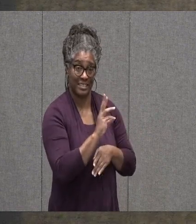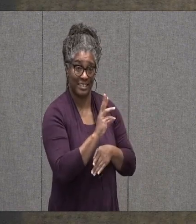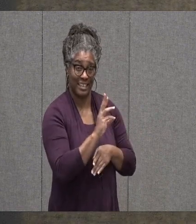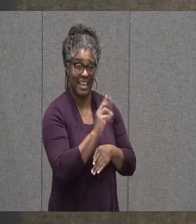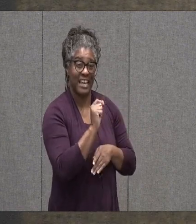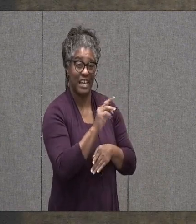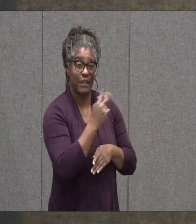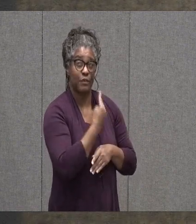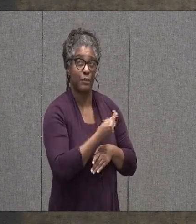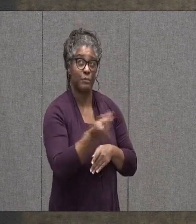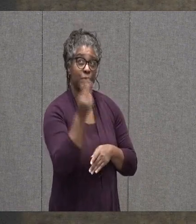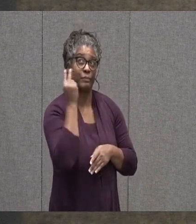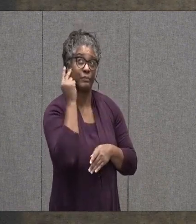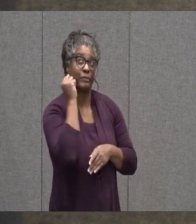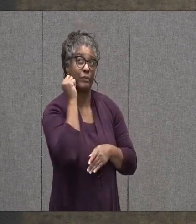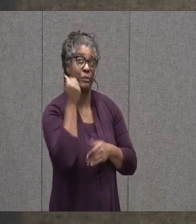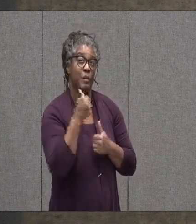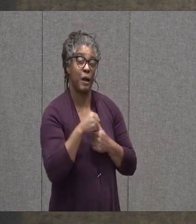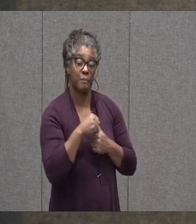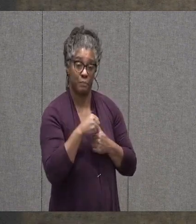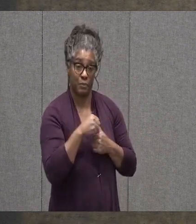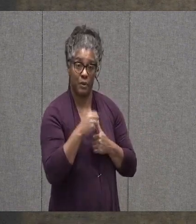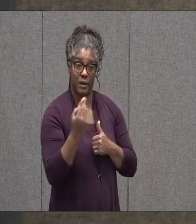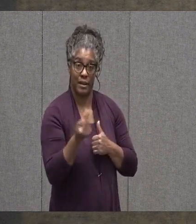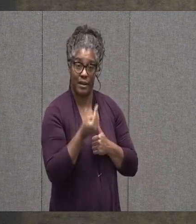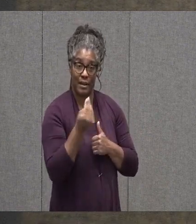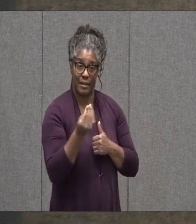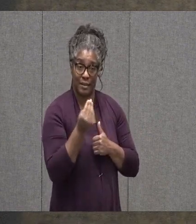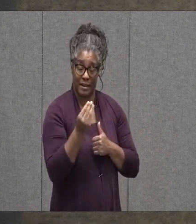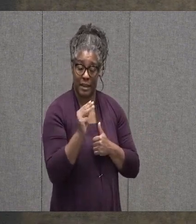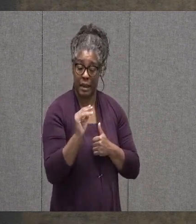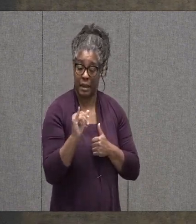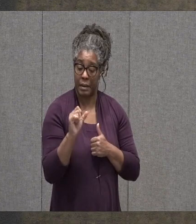Ms Kay talked to us about goods and services,